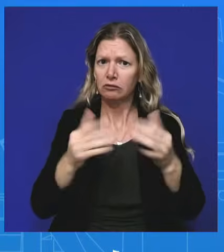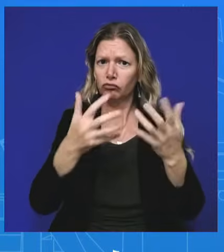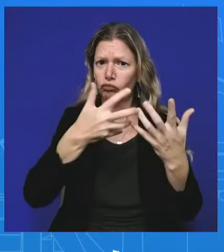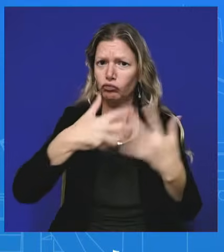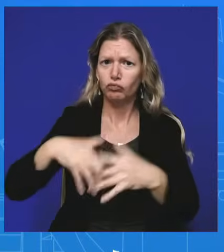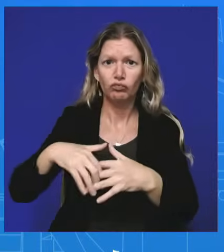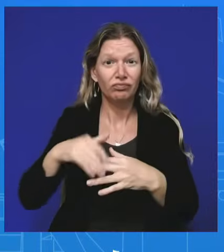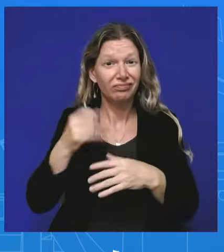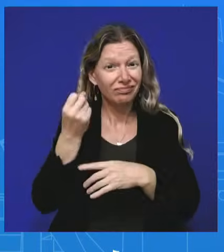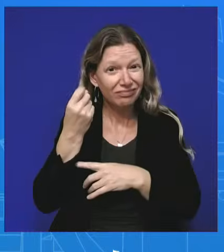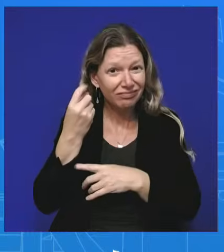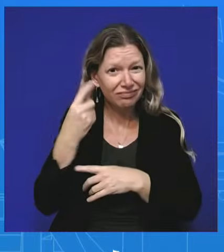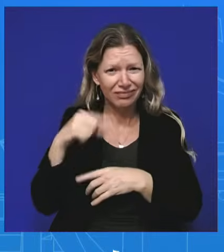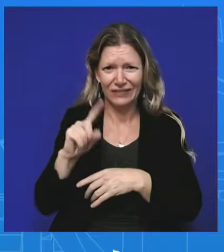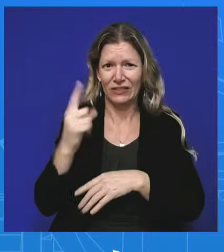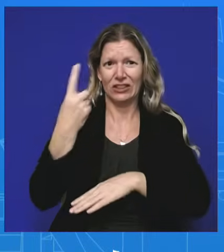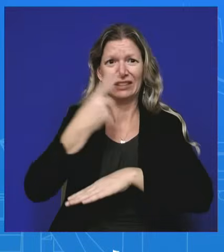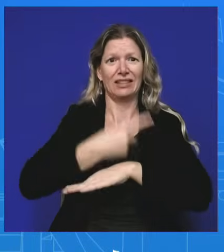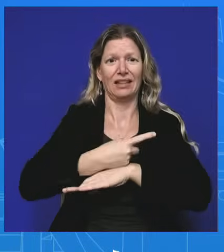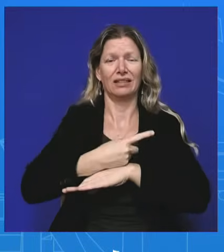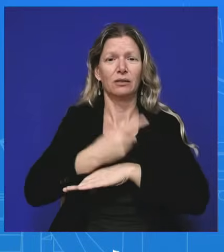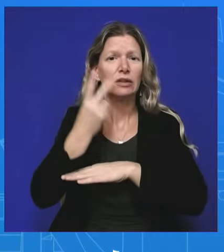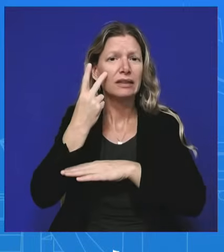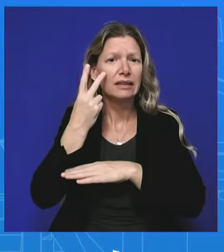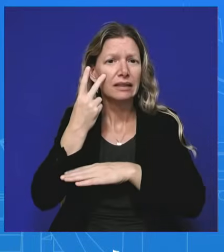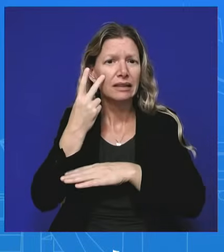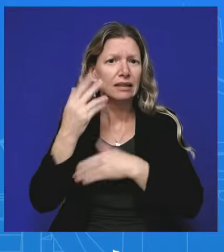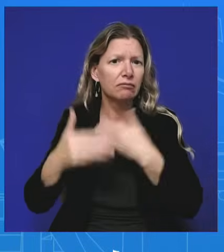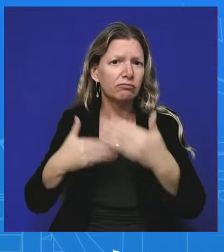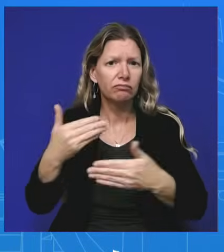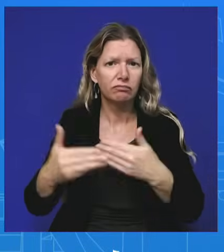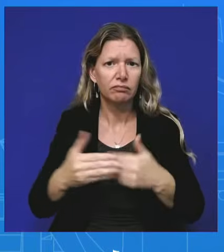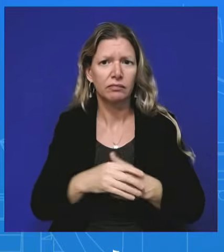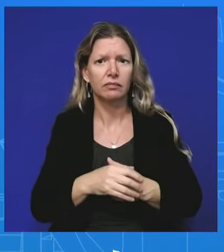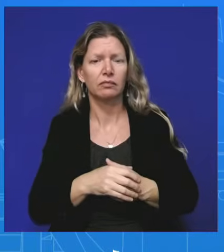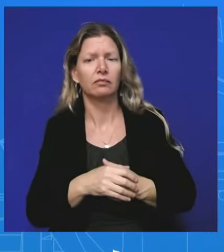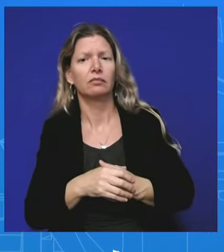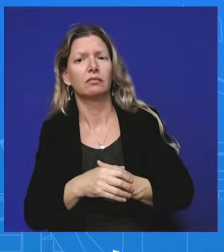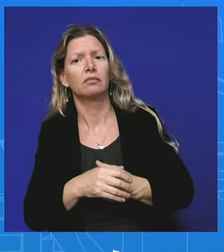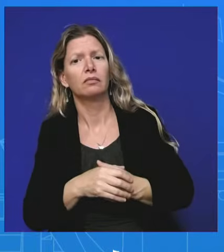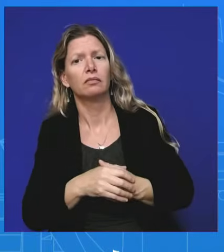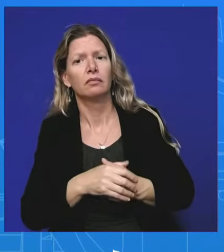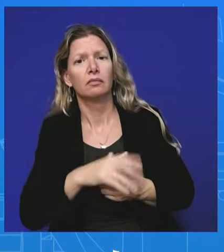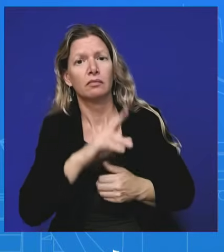with anyone else, such as the United States or -- Mr. Kirby: The IDF is responsible for the inspection regime in Cyprus.